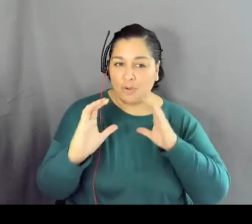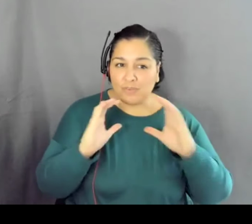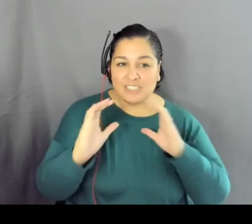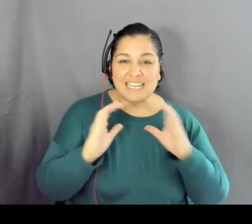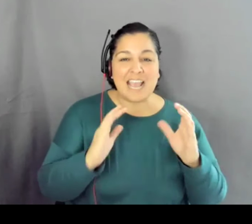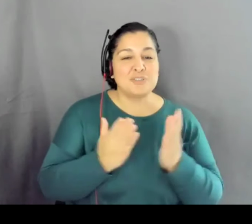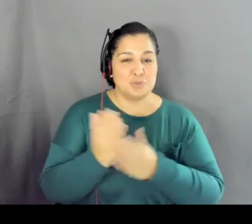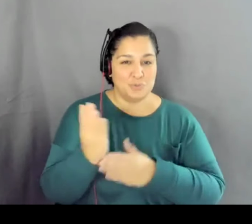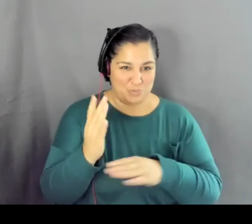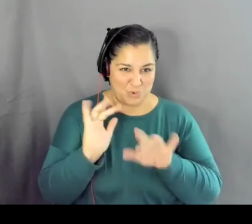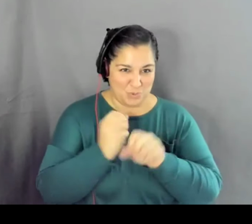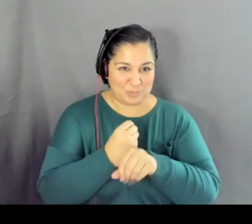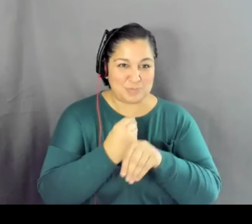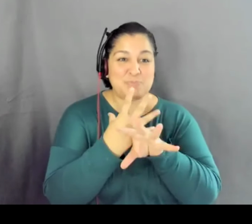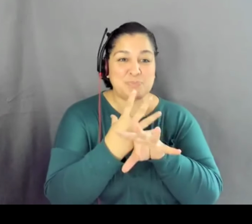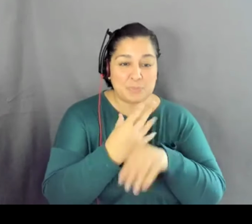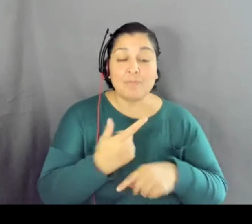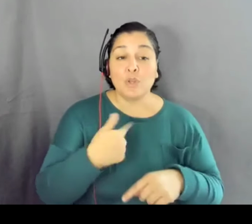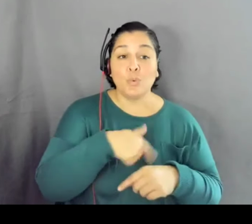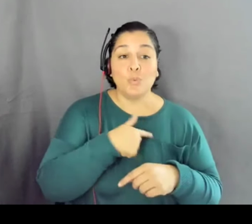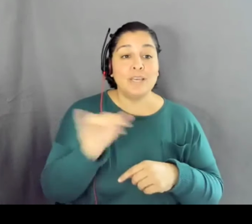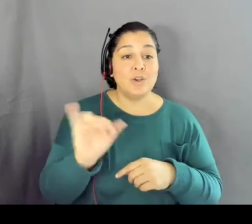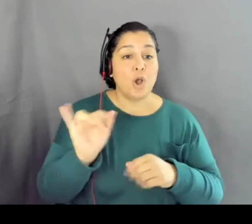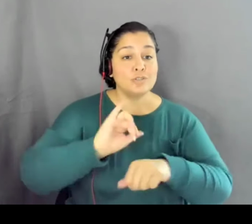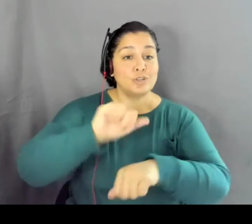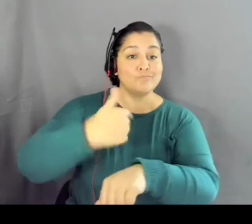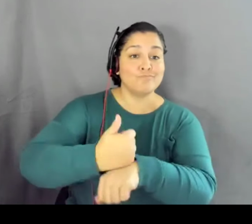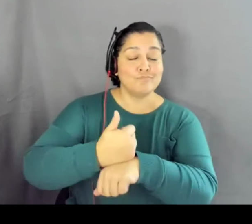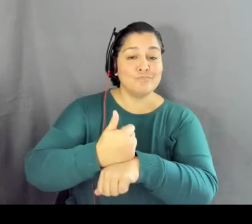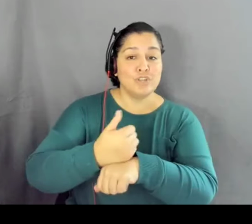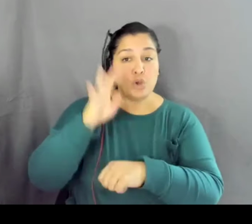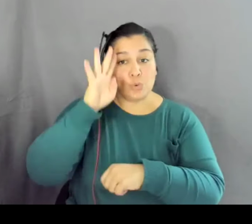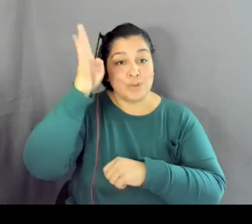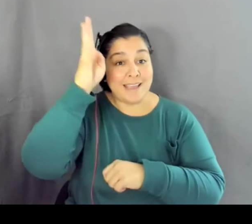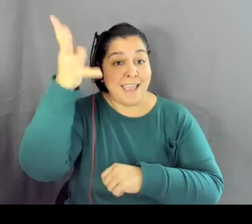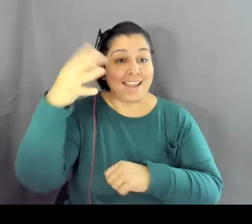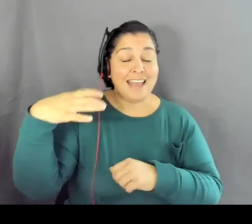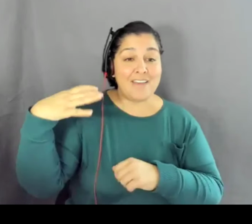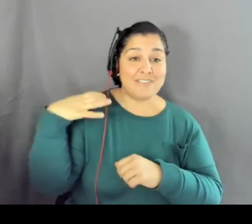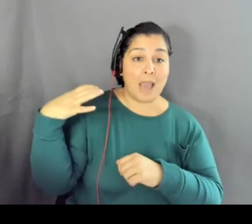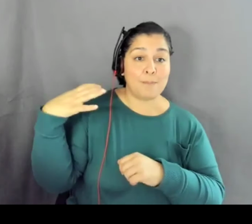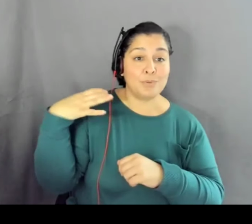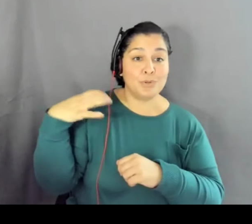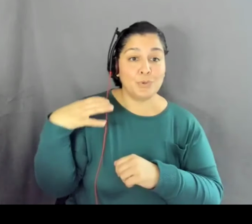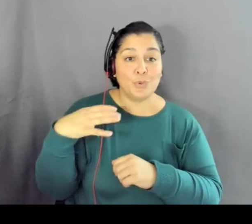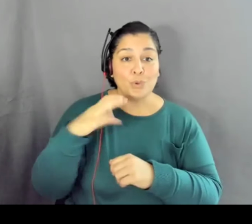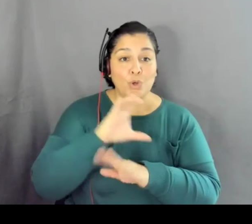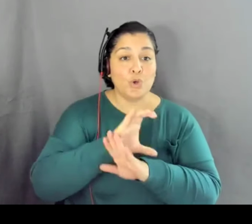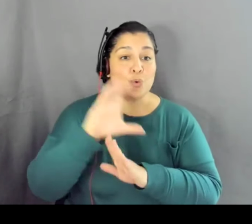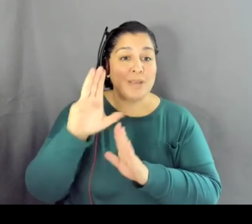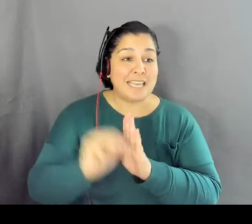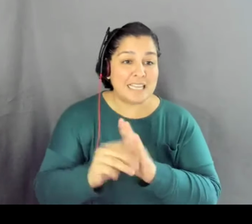We have also launched the Creative Capital Curriculum, which is a series of free online courses for artist professional development.